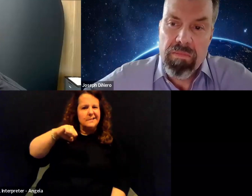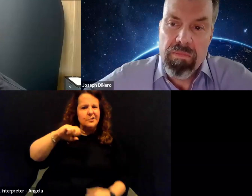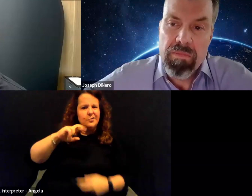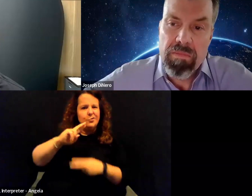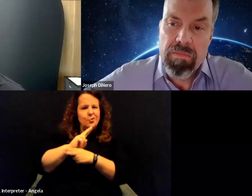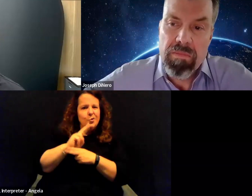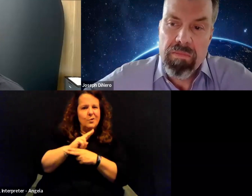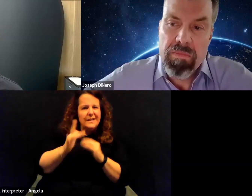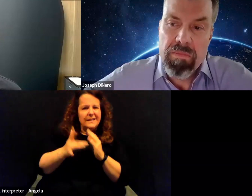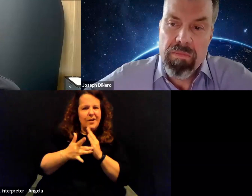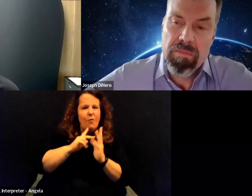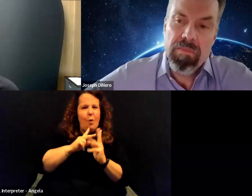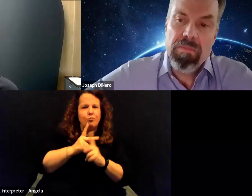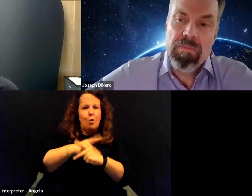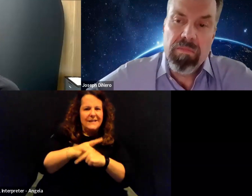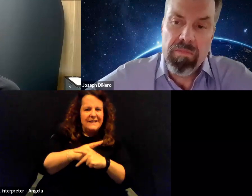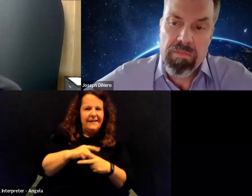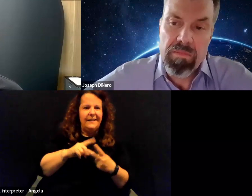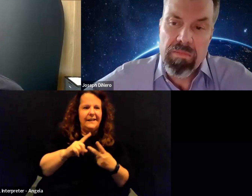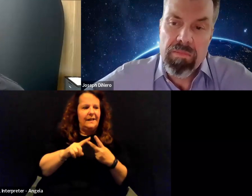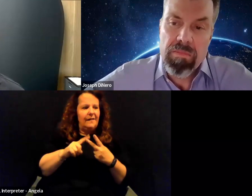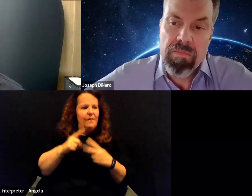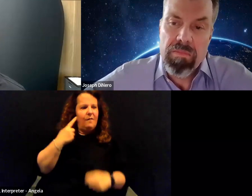for productivity, especially for learning.